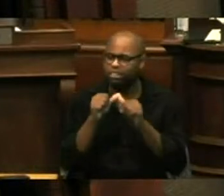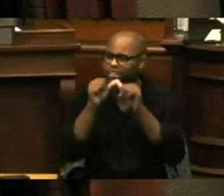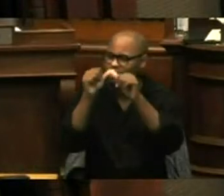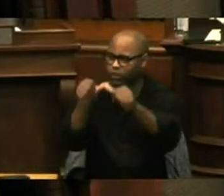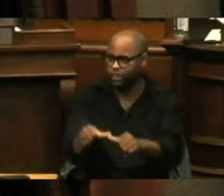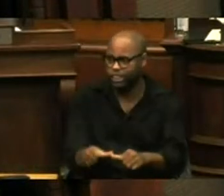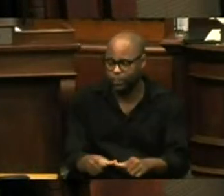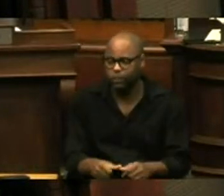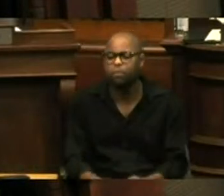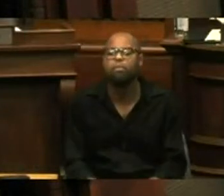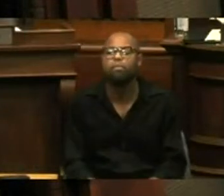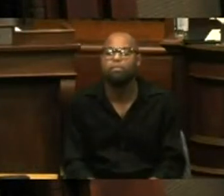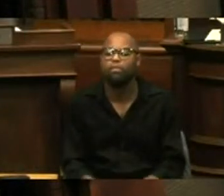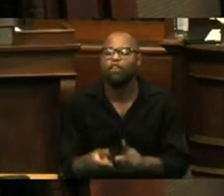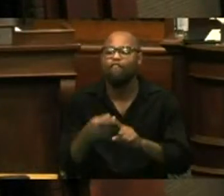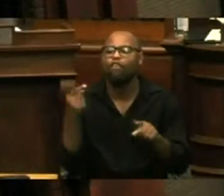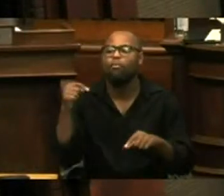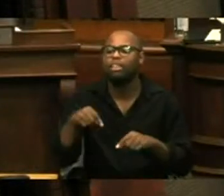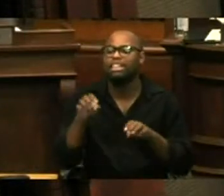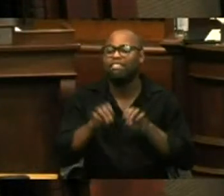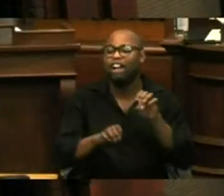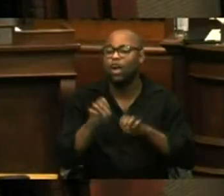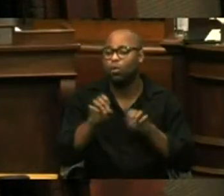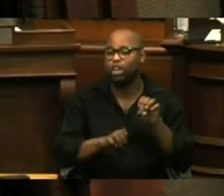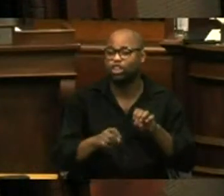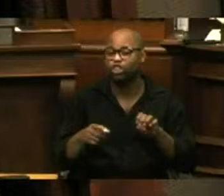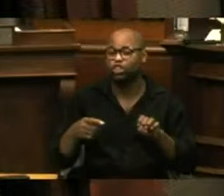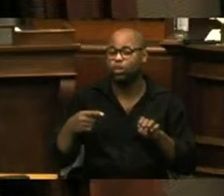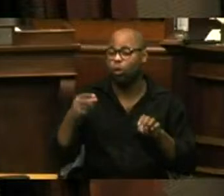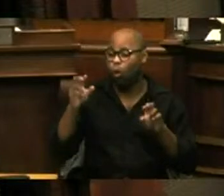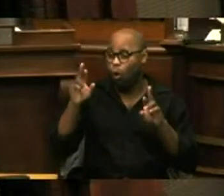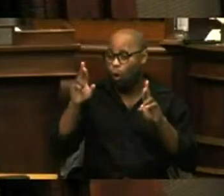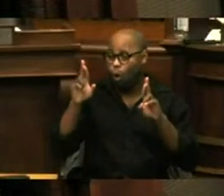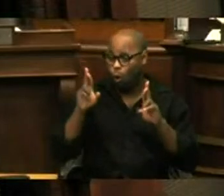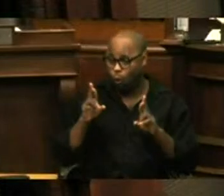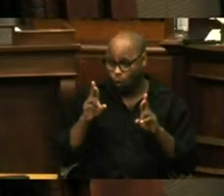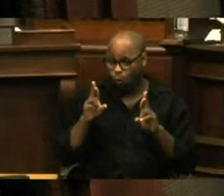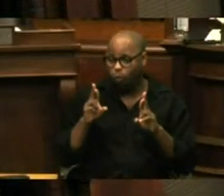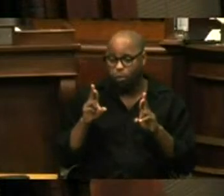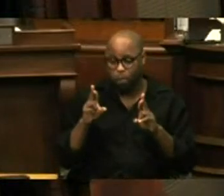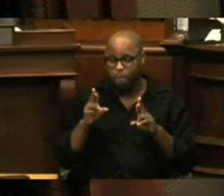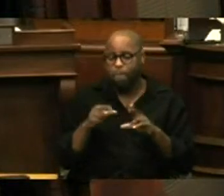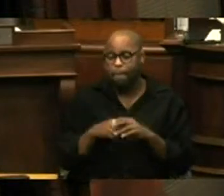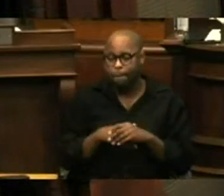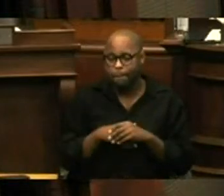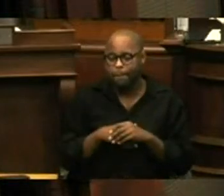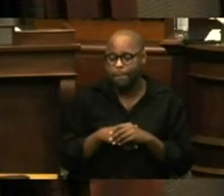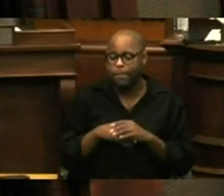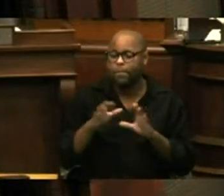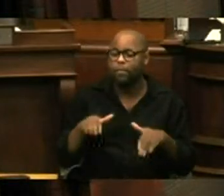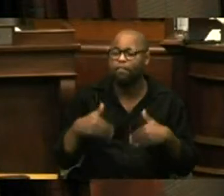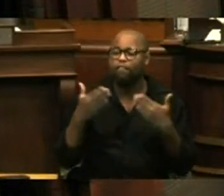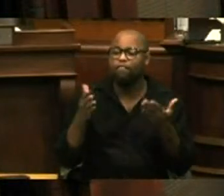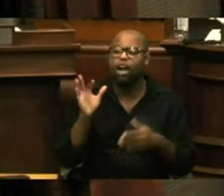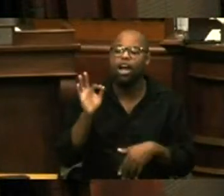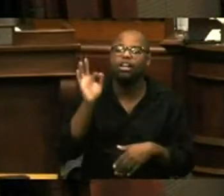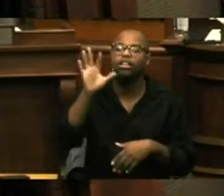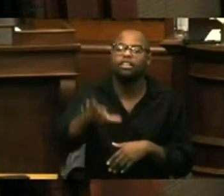and lift that work early on so they can continue that. So out